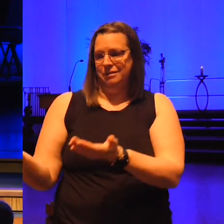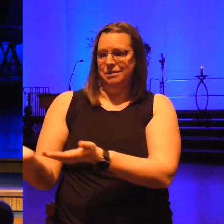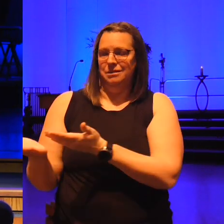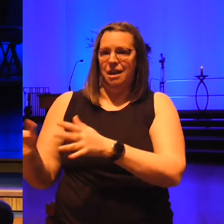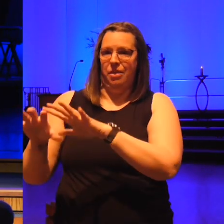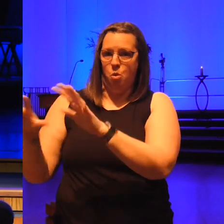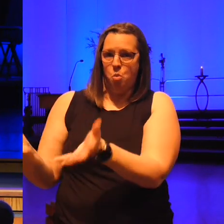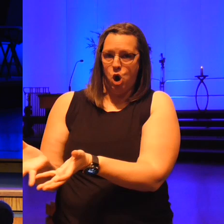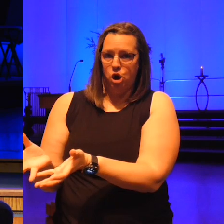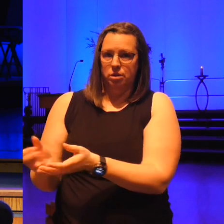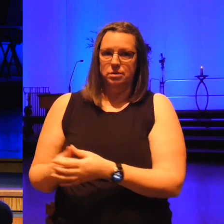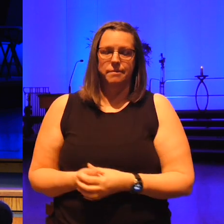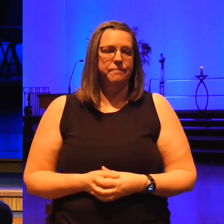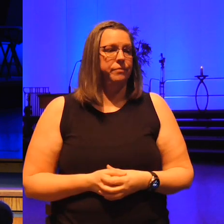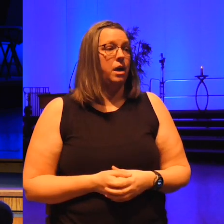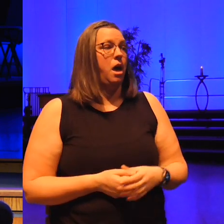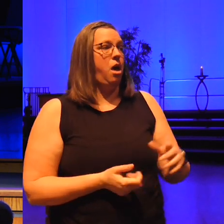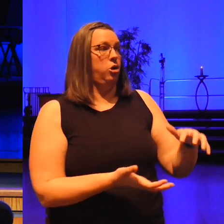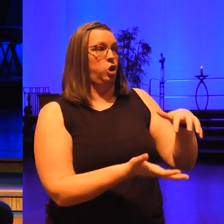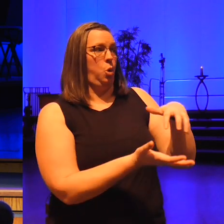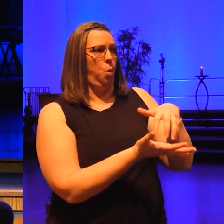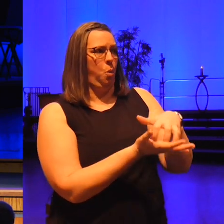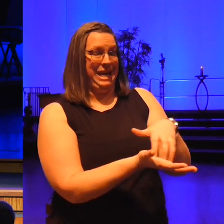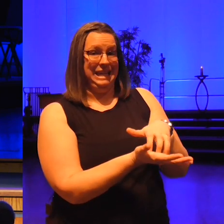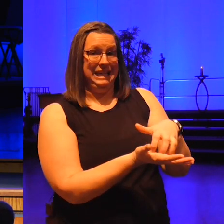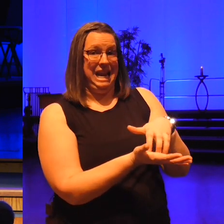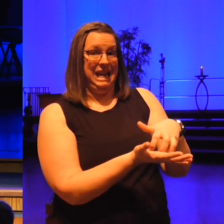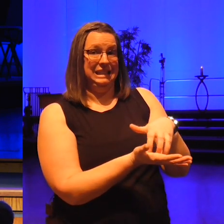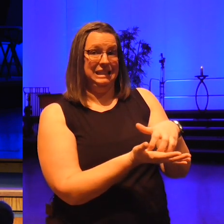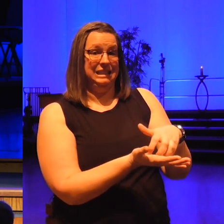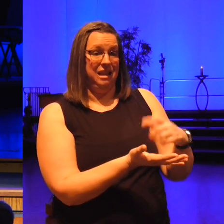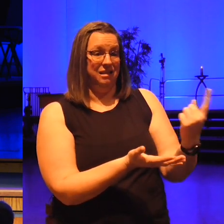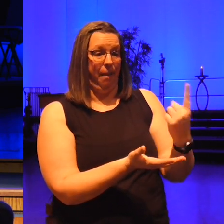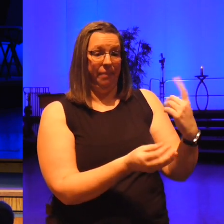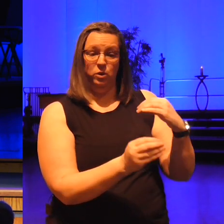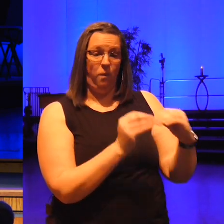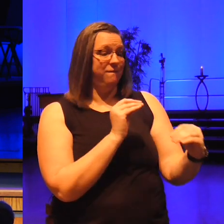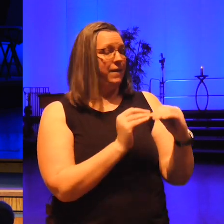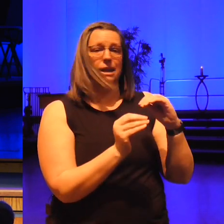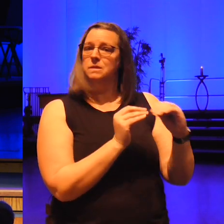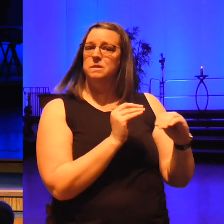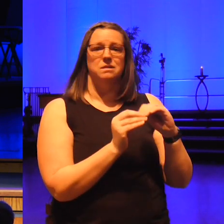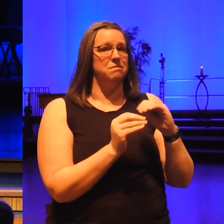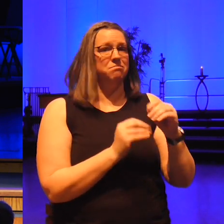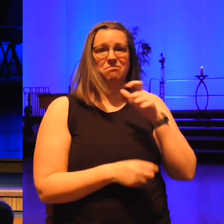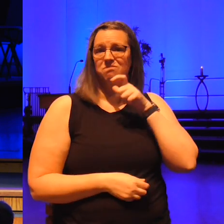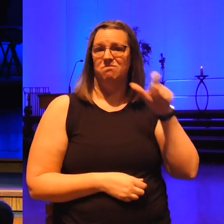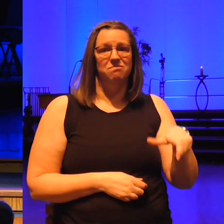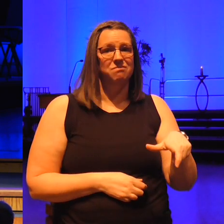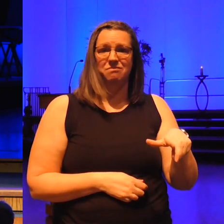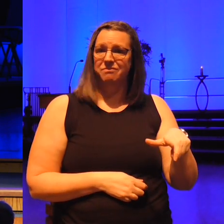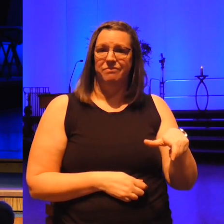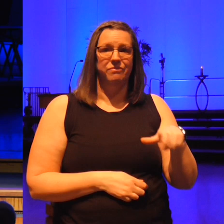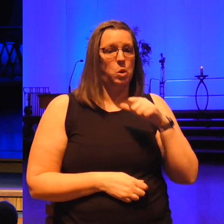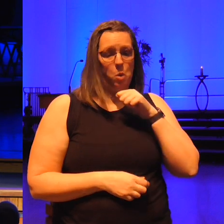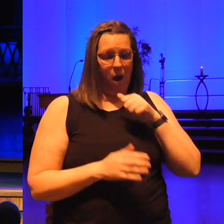your weakness is not something you need to fix it's not something you need to hide it's something